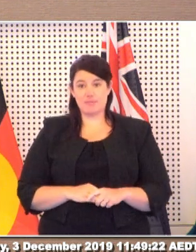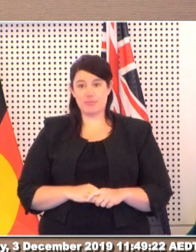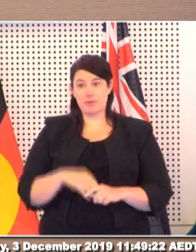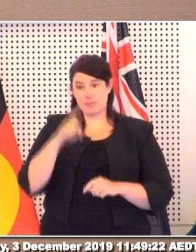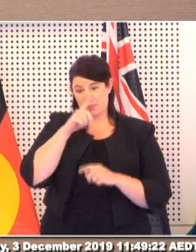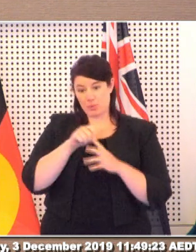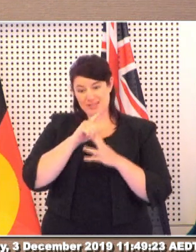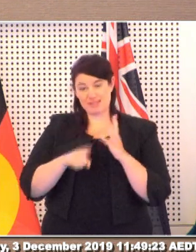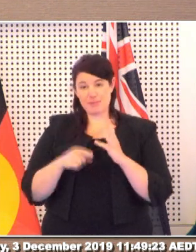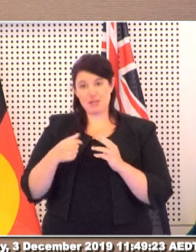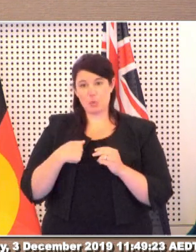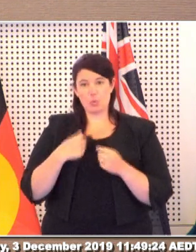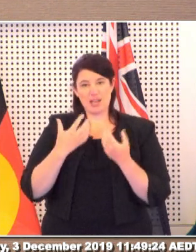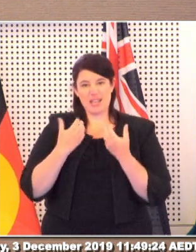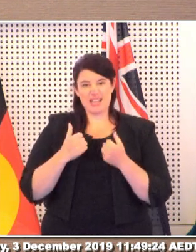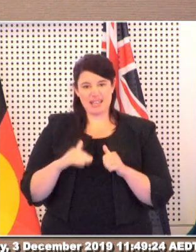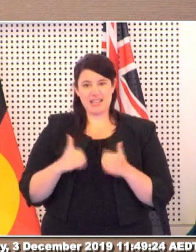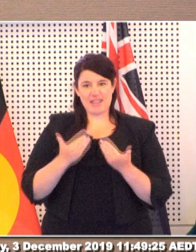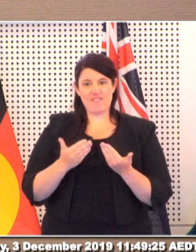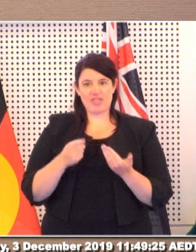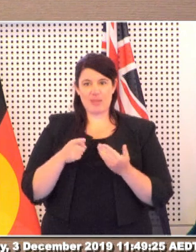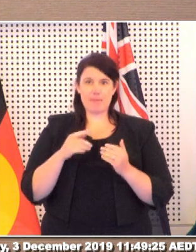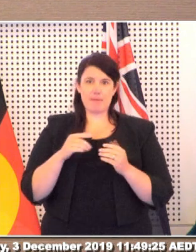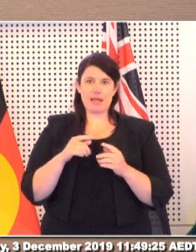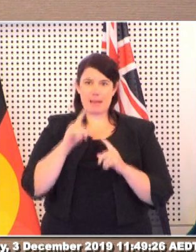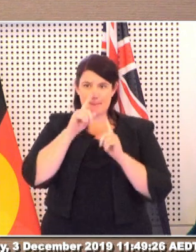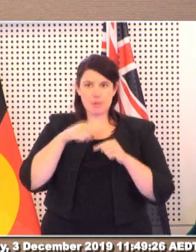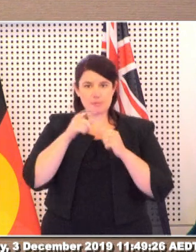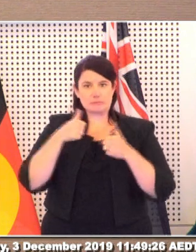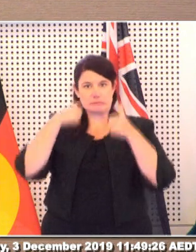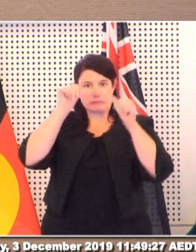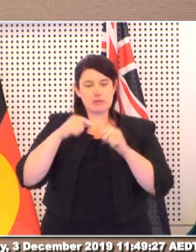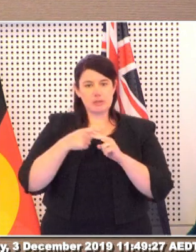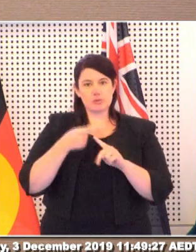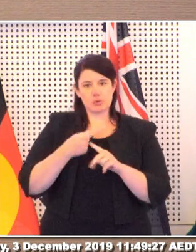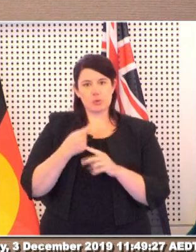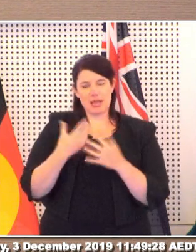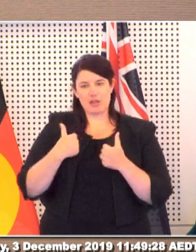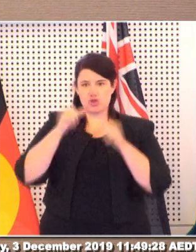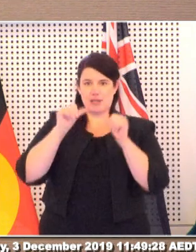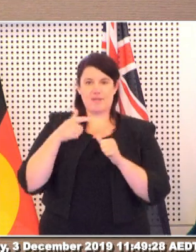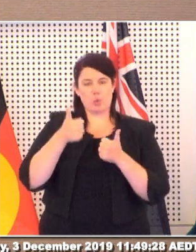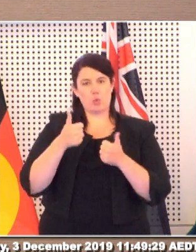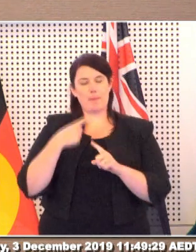have the same sorts of productive, positive, flourishing lives that people without disability have.